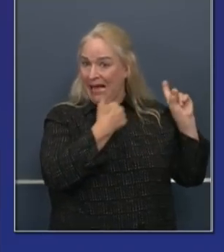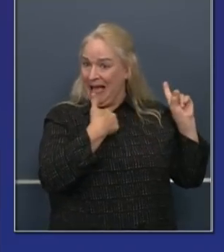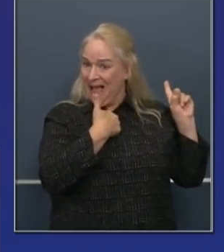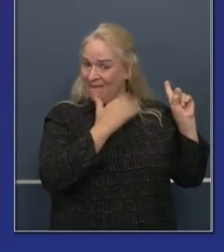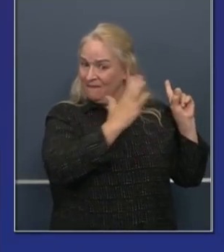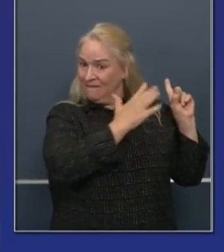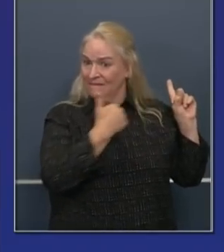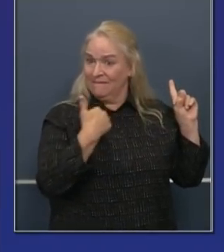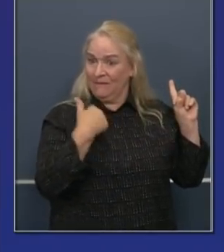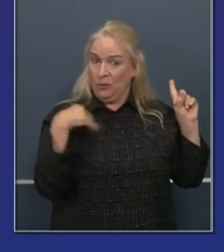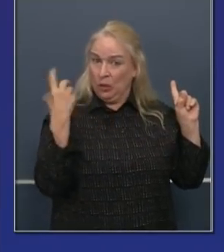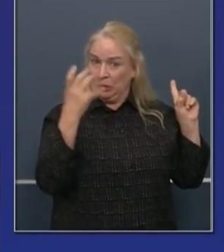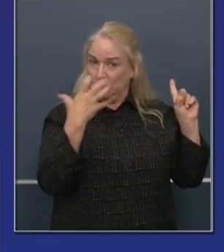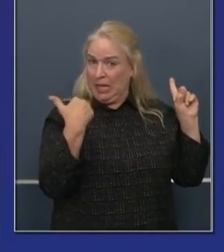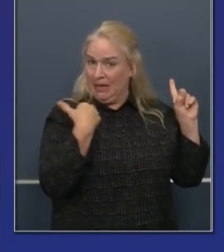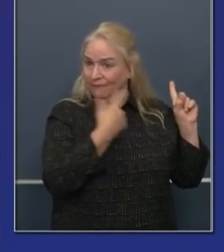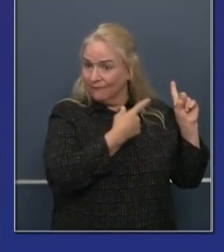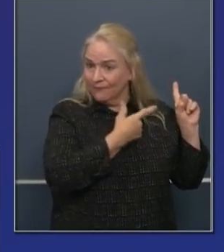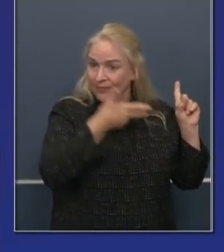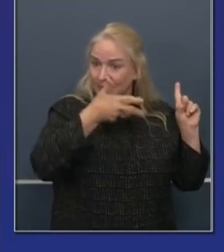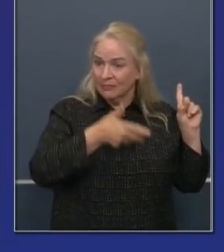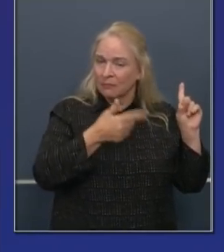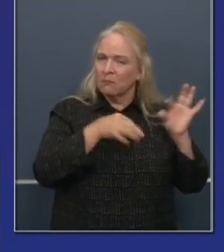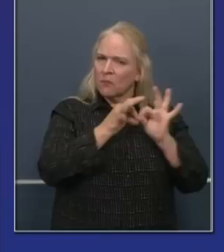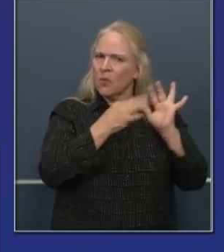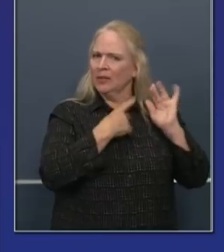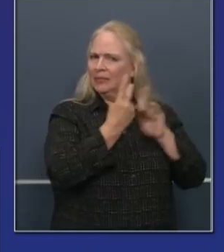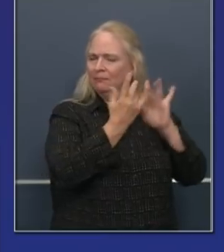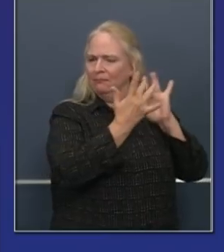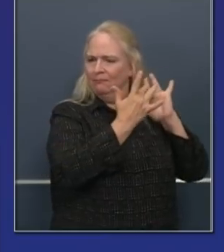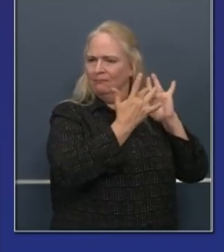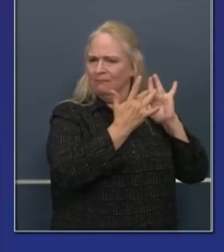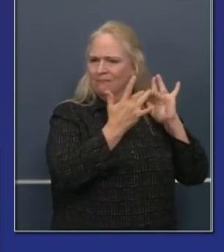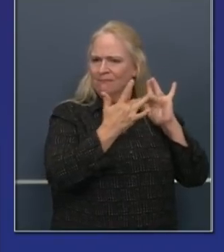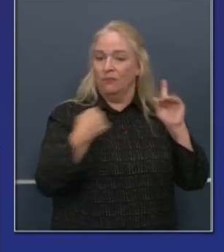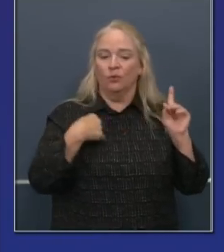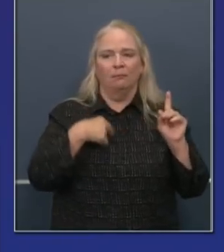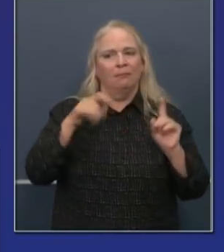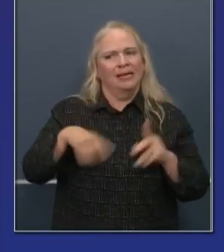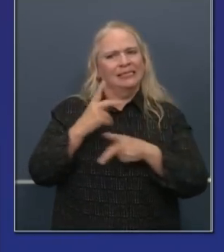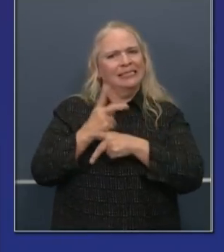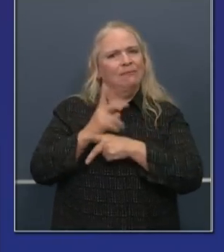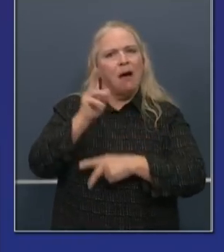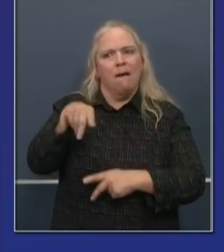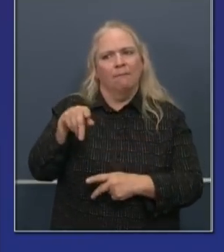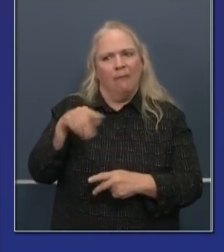CONSTANT CONTACT WITH FEMA, OUR FEDERAL PARTNERS ABOUT WHAT THE NATIONAL STOCKPILE VENTILATORS LOOK LIKE.